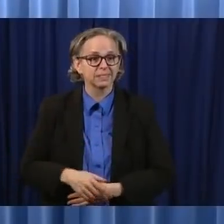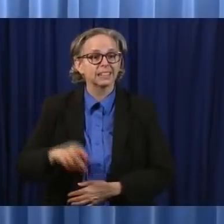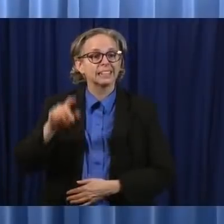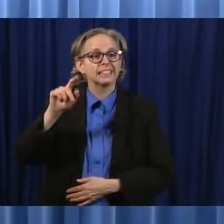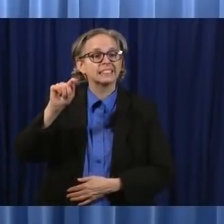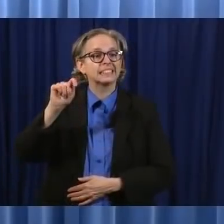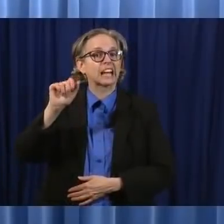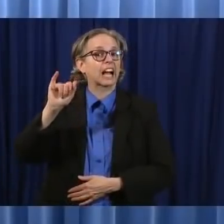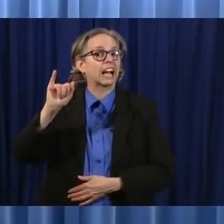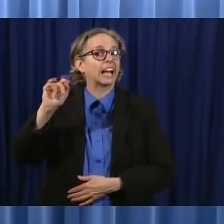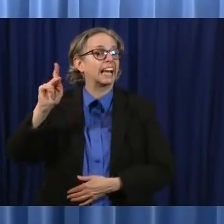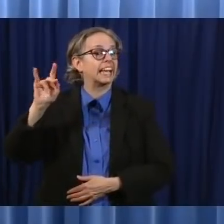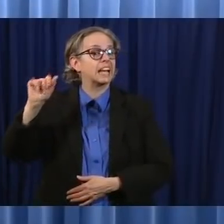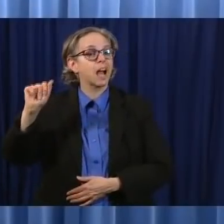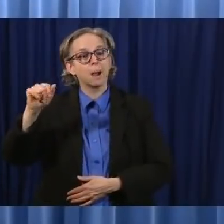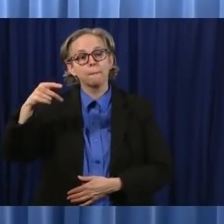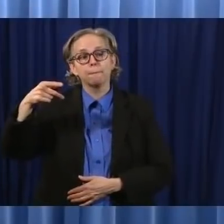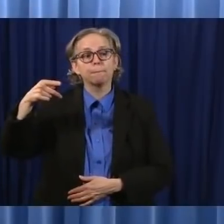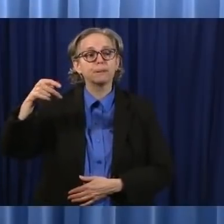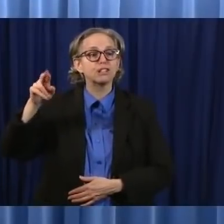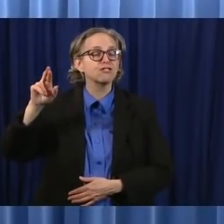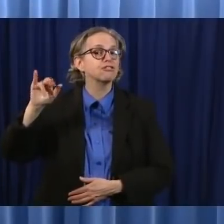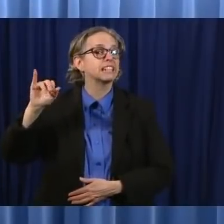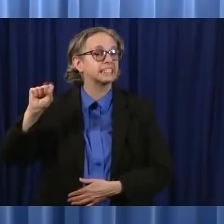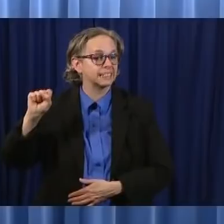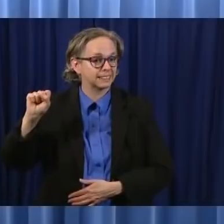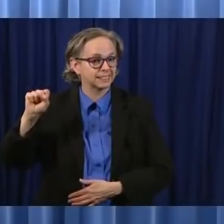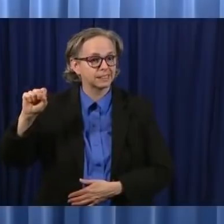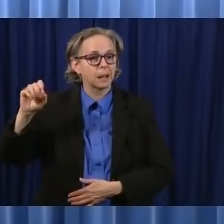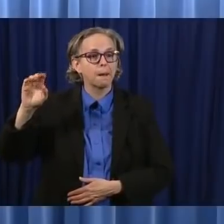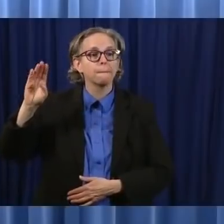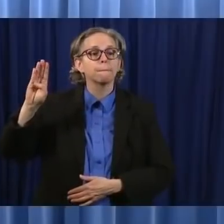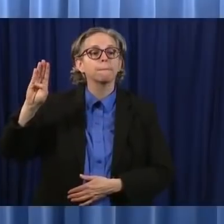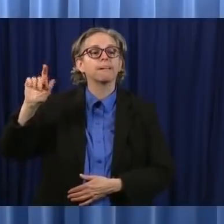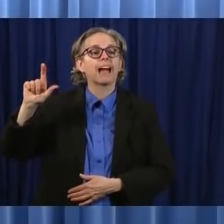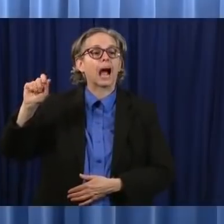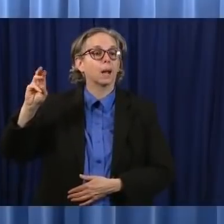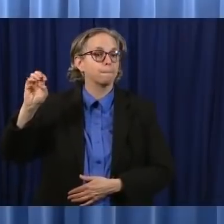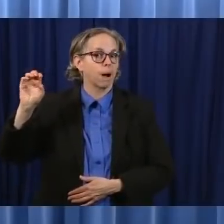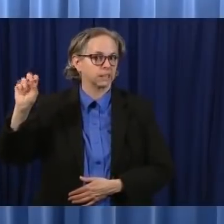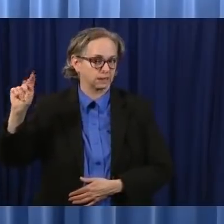WOW. WE ARE IN THIS TOGETHER. YEAH, THAT IS PRETTY COOL.